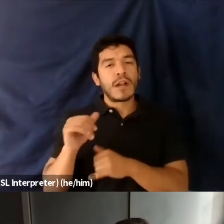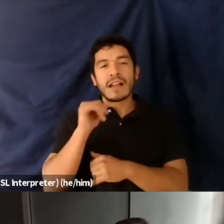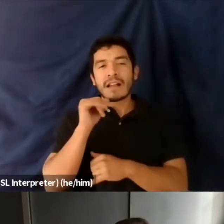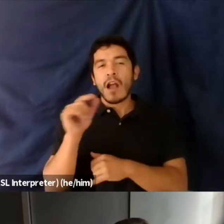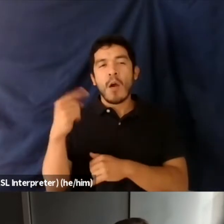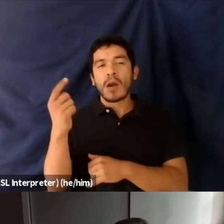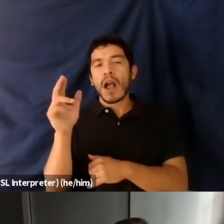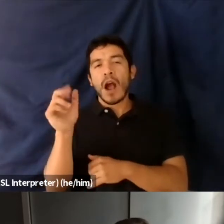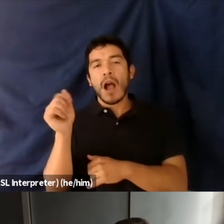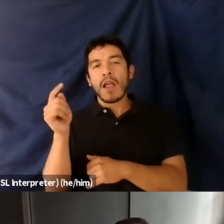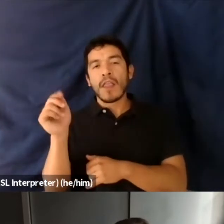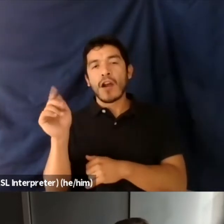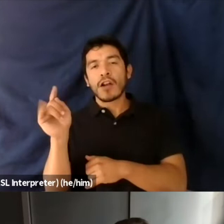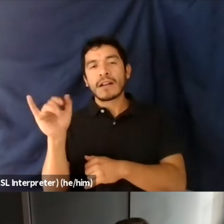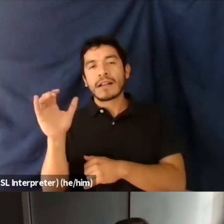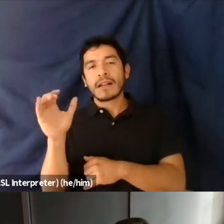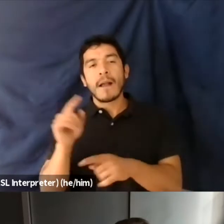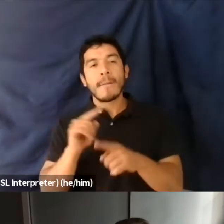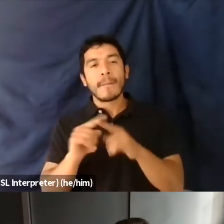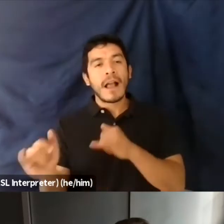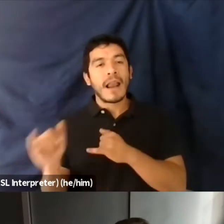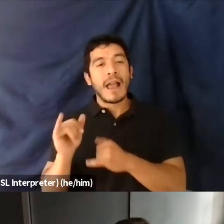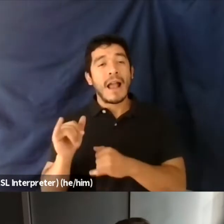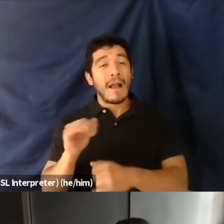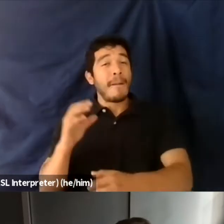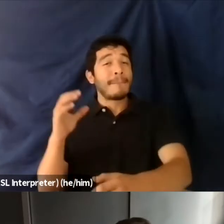but like powerful in a way, like,